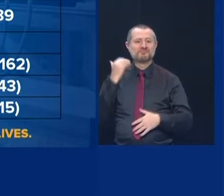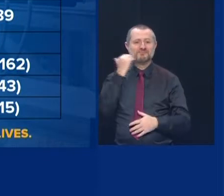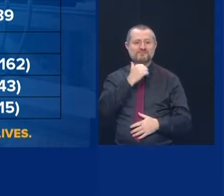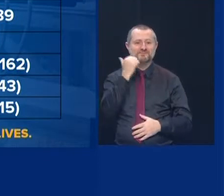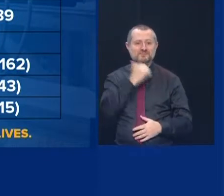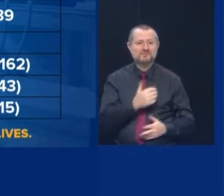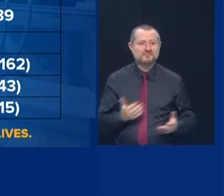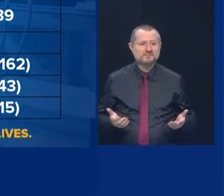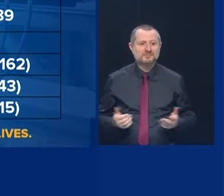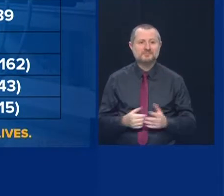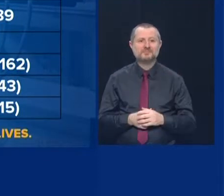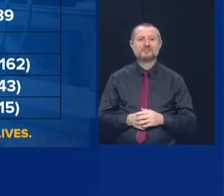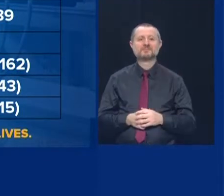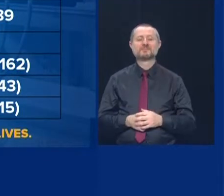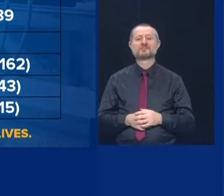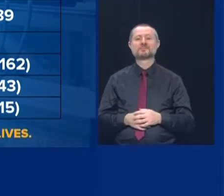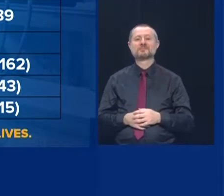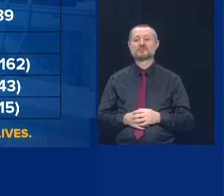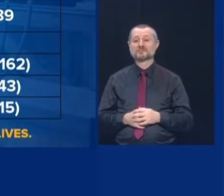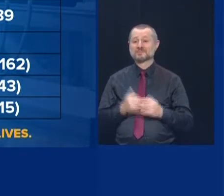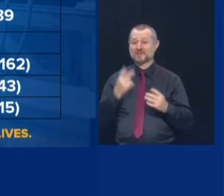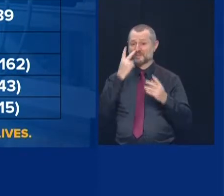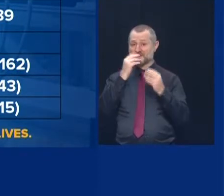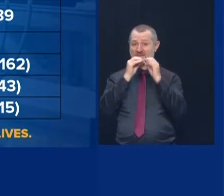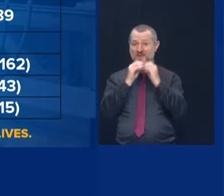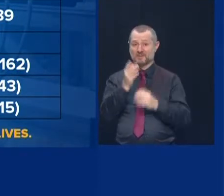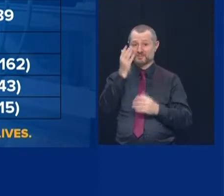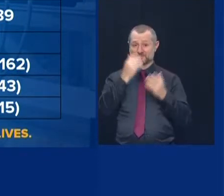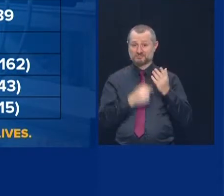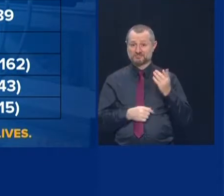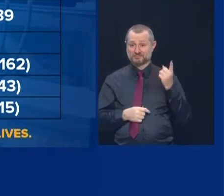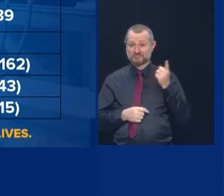THEY'RE IN THE RESTAURANT EVERY DAY.